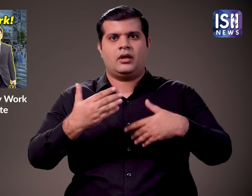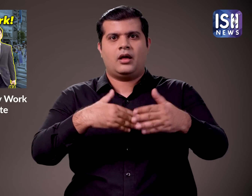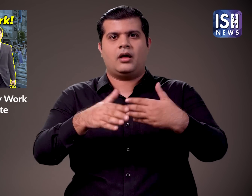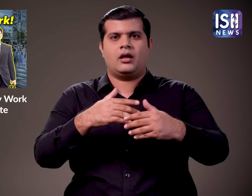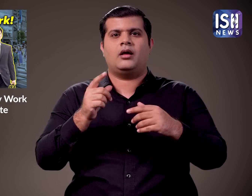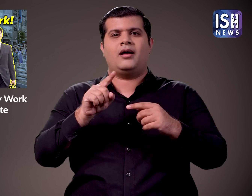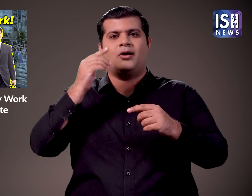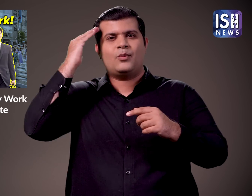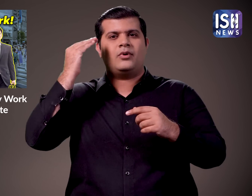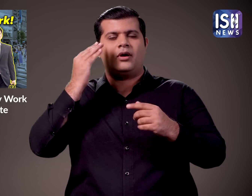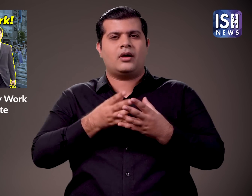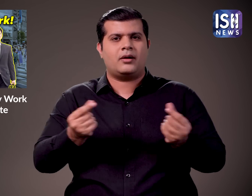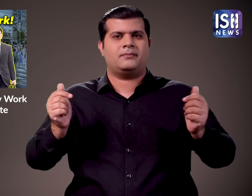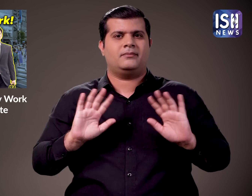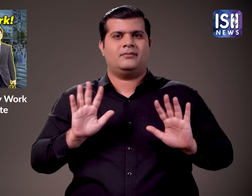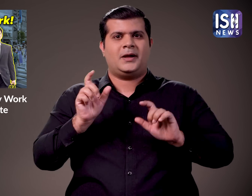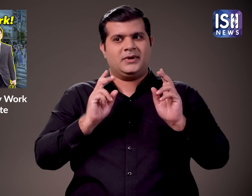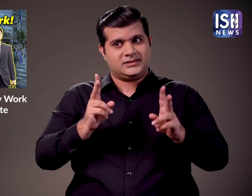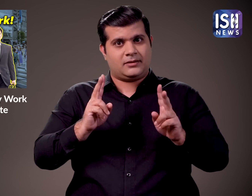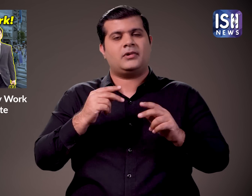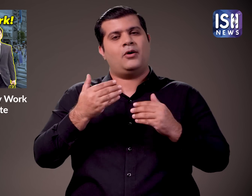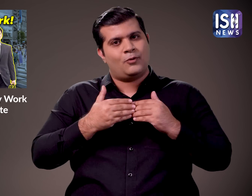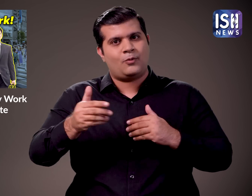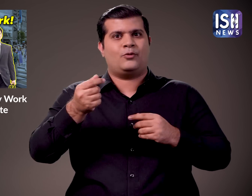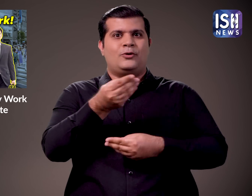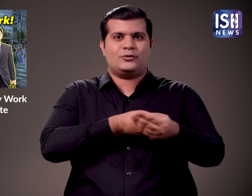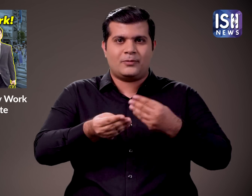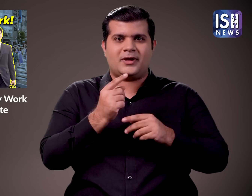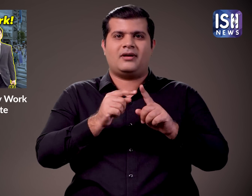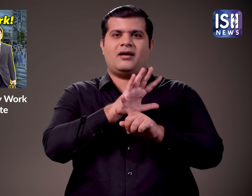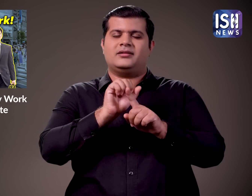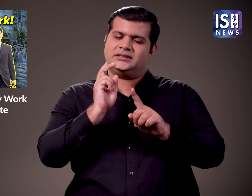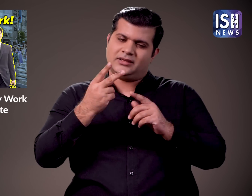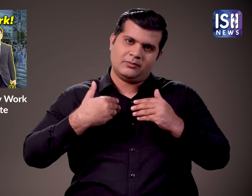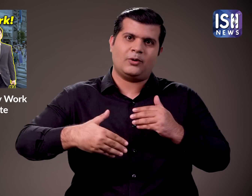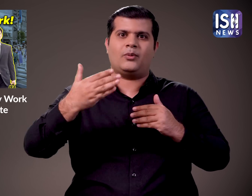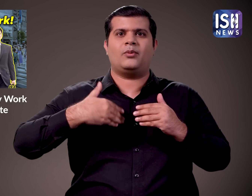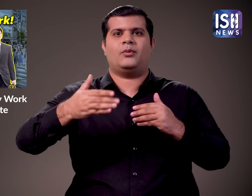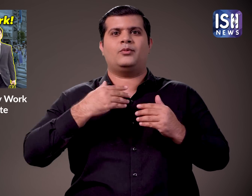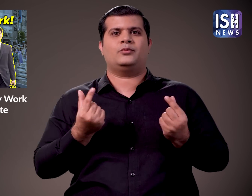This way South Korea would not disappear and its economy and culture will also be carried forward.